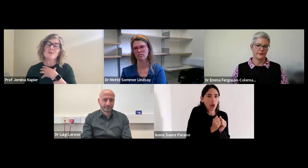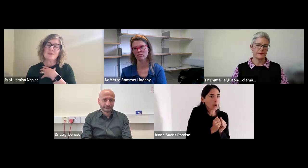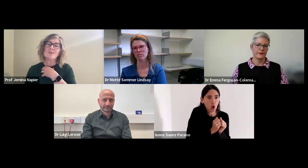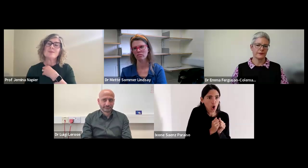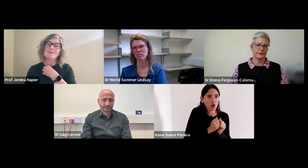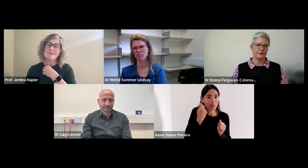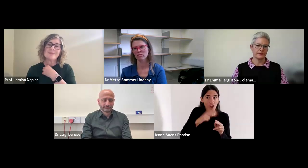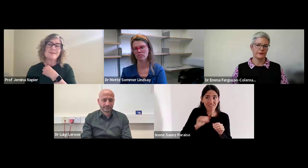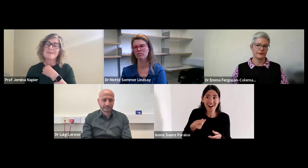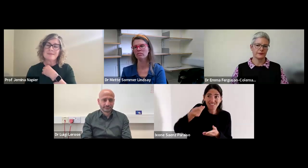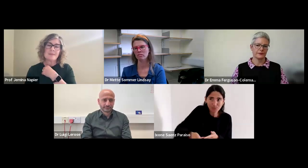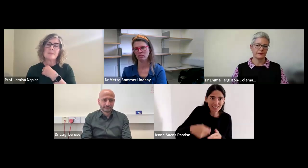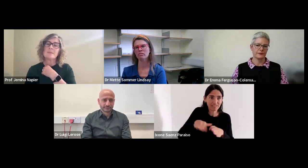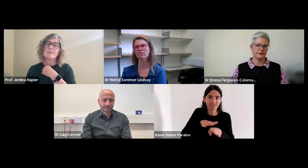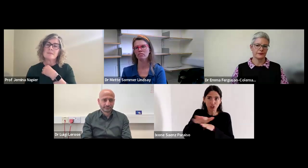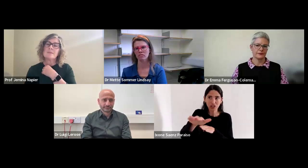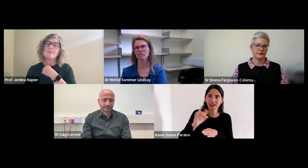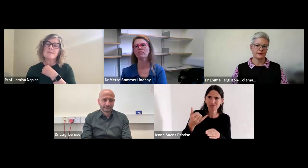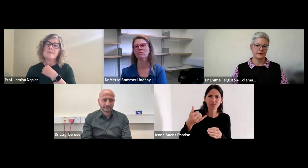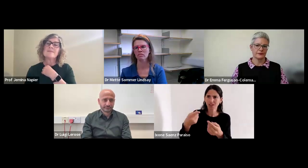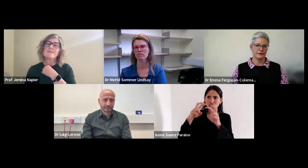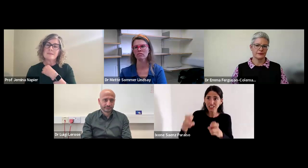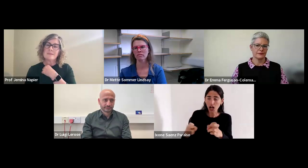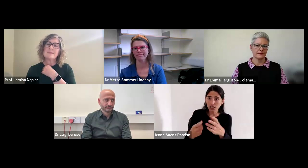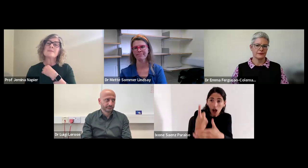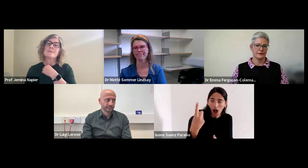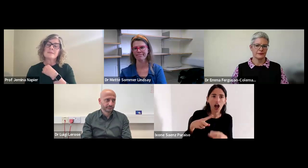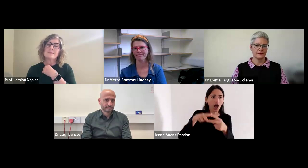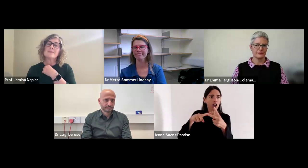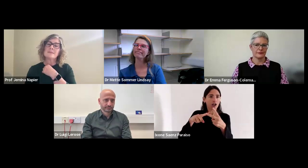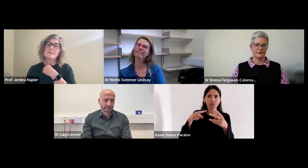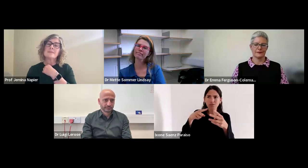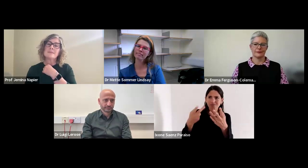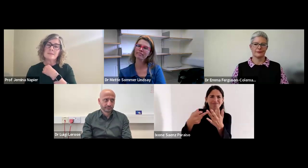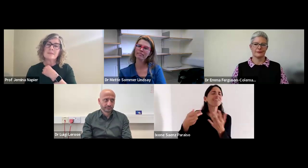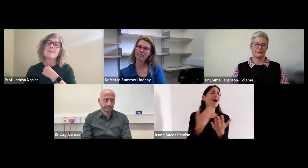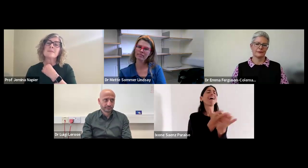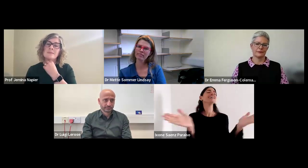always think of things in a monetary way. They should think about this individual,